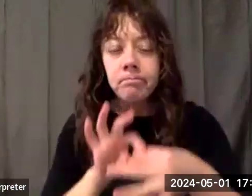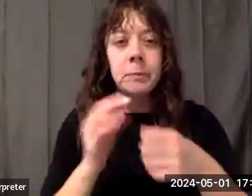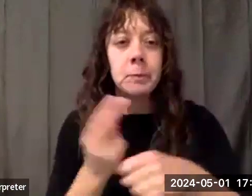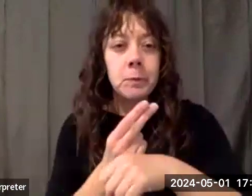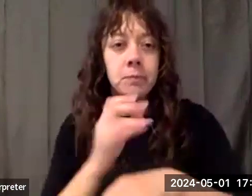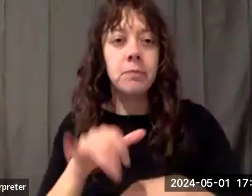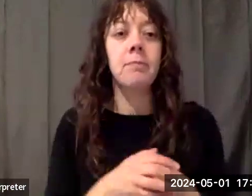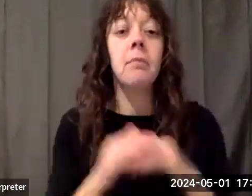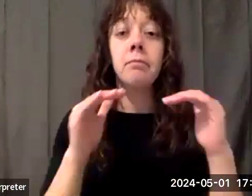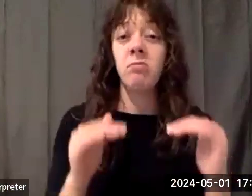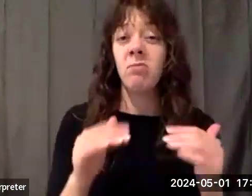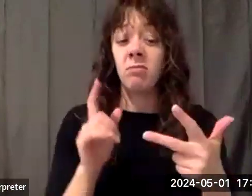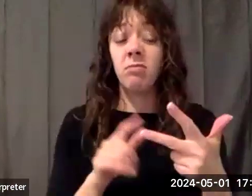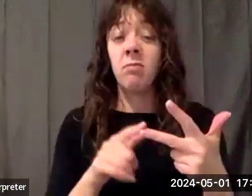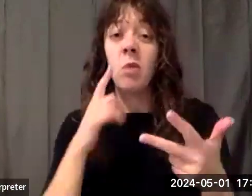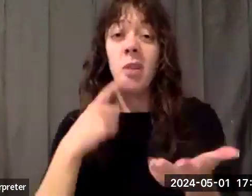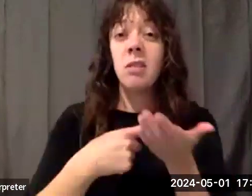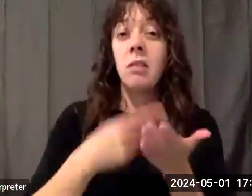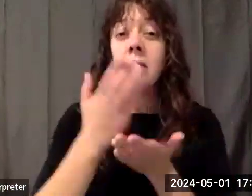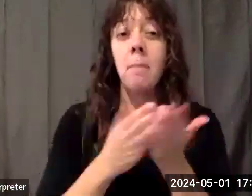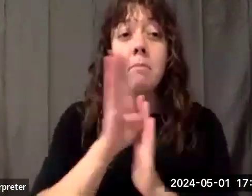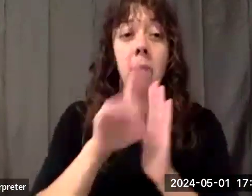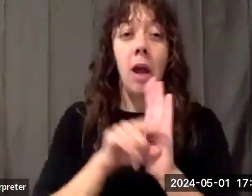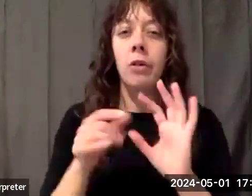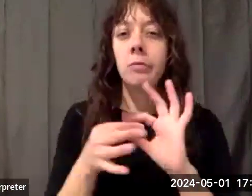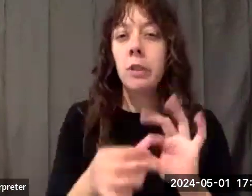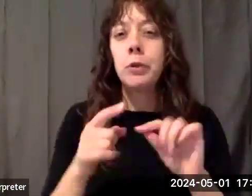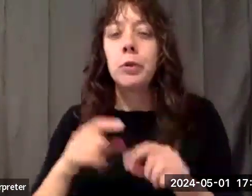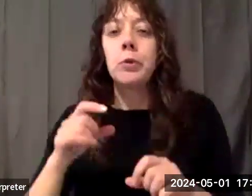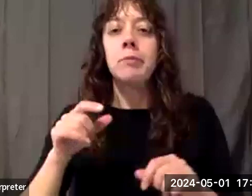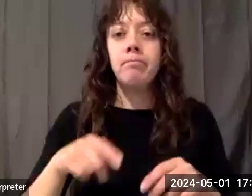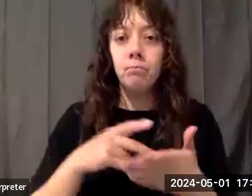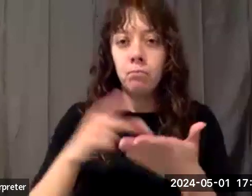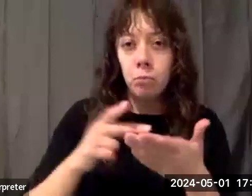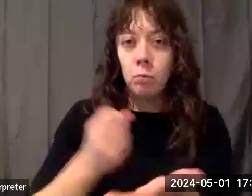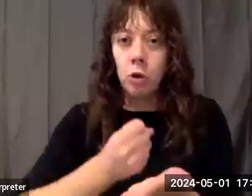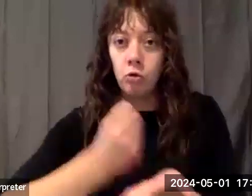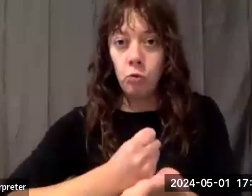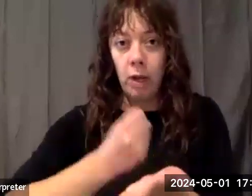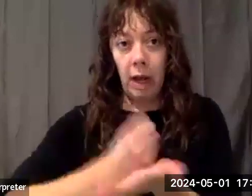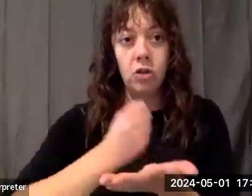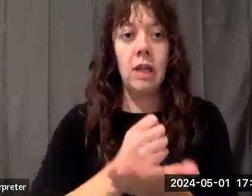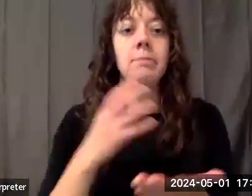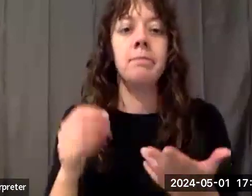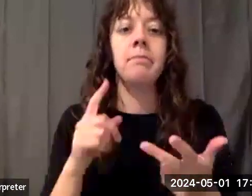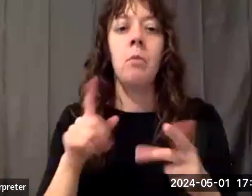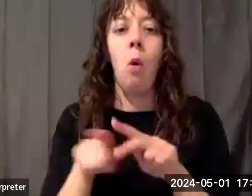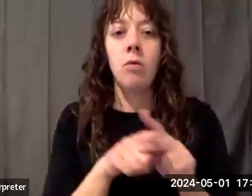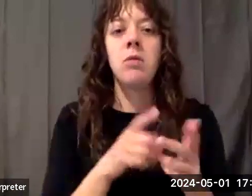and then I'll move to a presentation on the recommendations we made in December to reduce barriers. We'll then follow up with a listening session